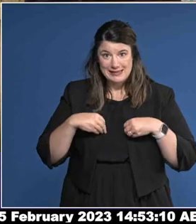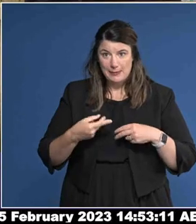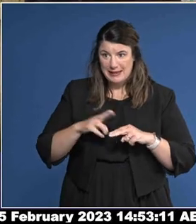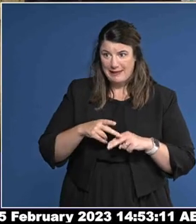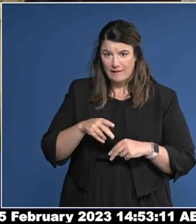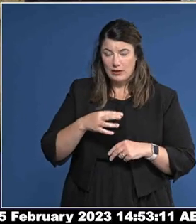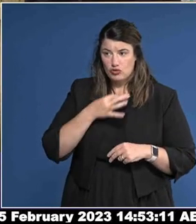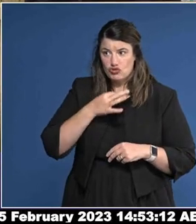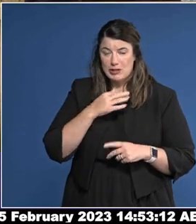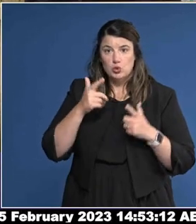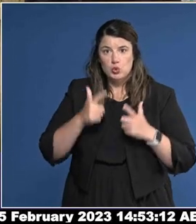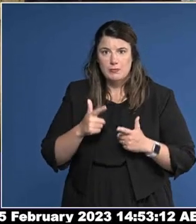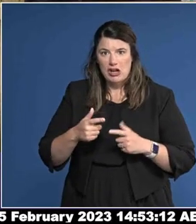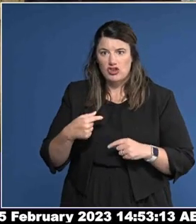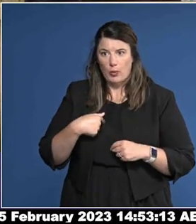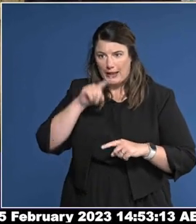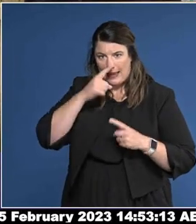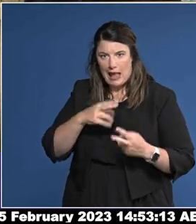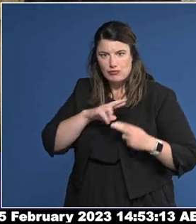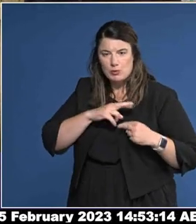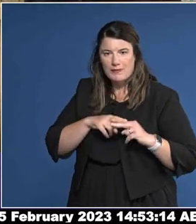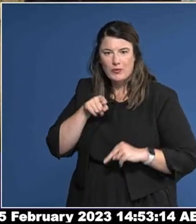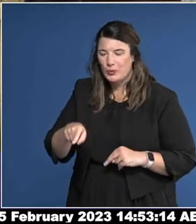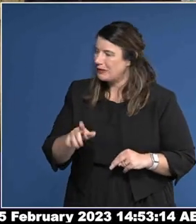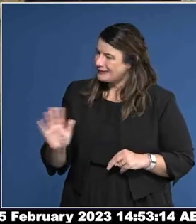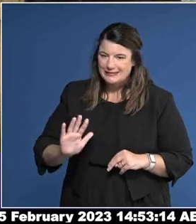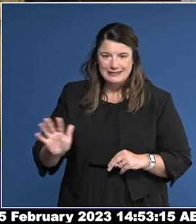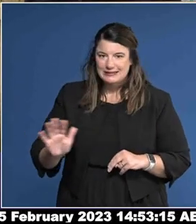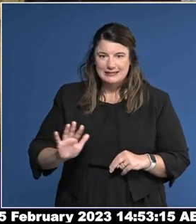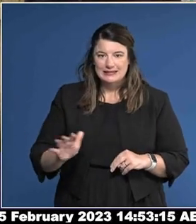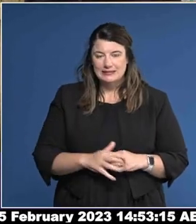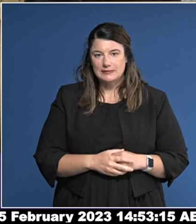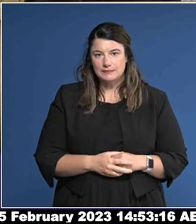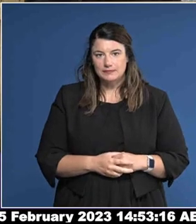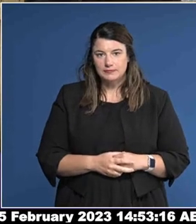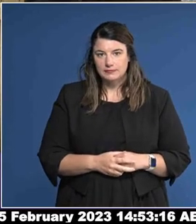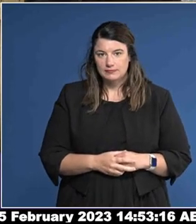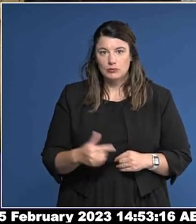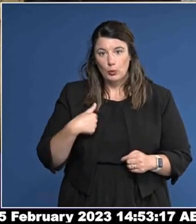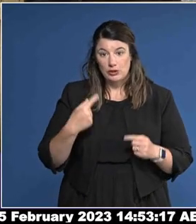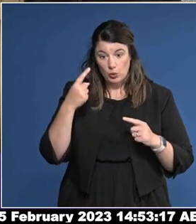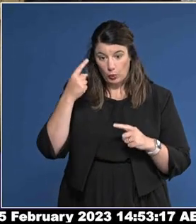And our duty of care doesn't have to get overlaid with that risk appetite we have in relation to duty of risk.